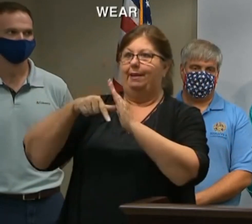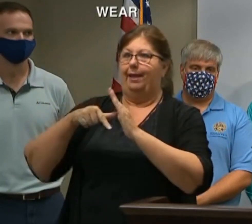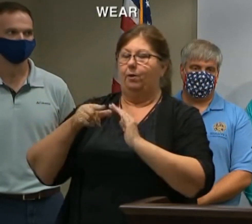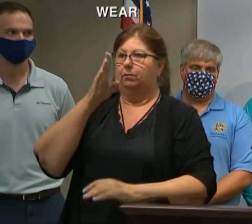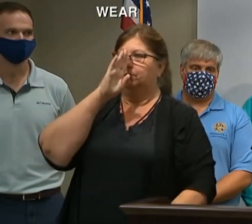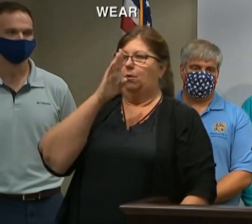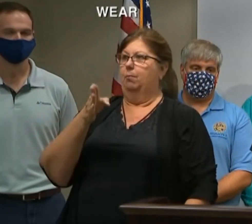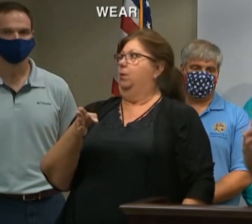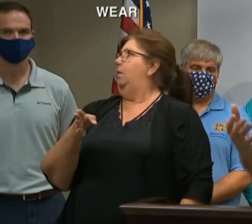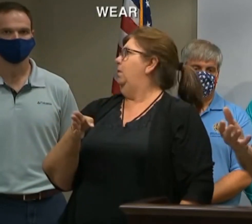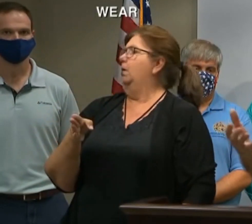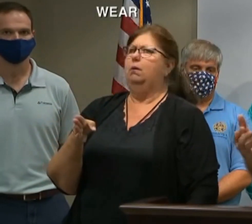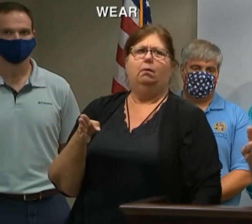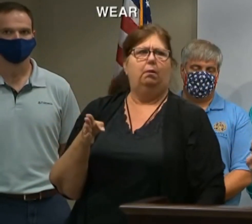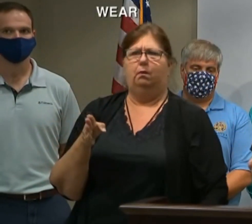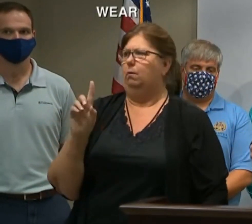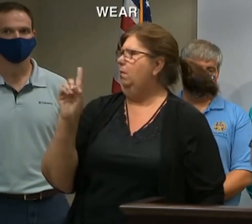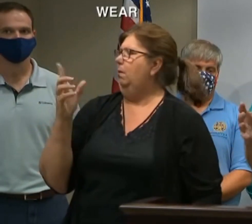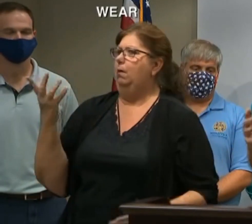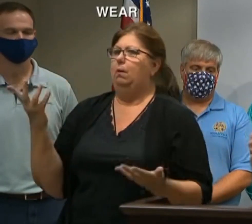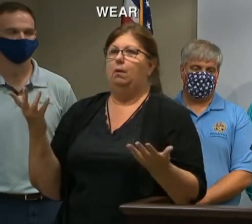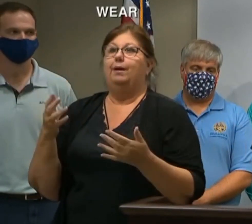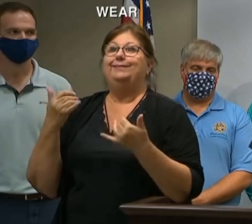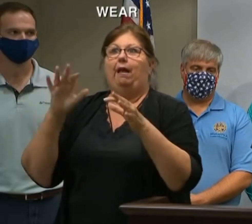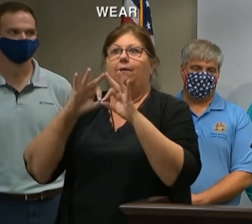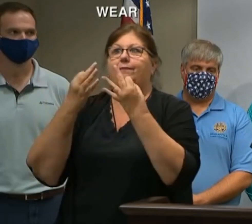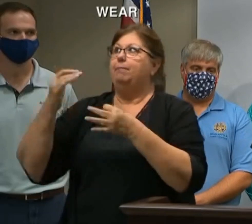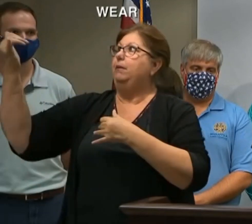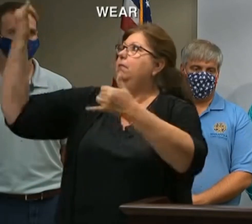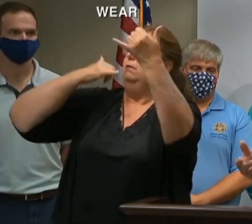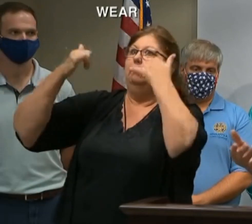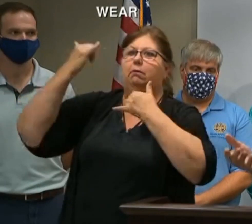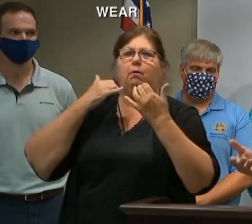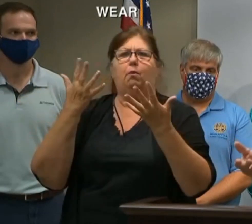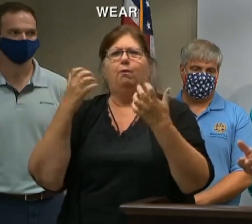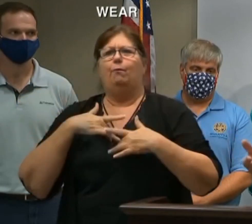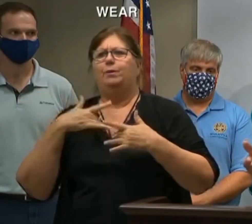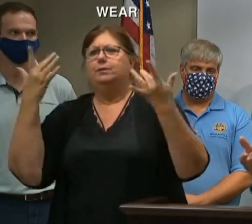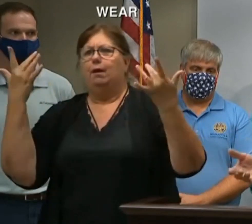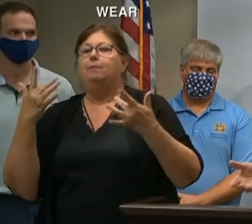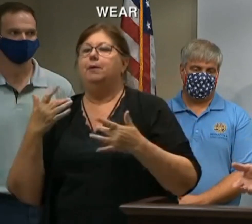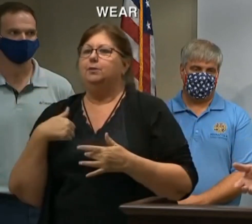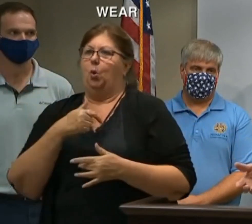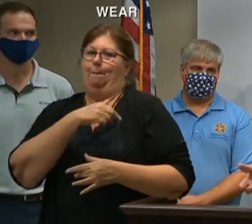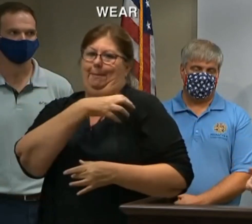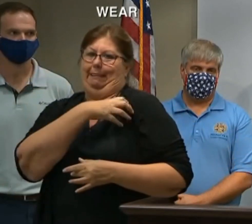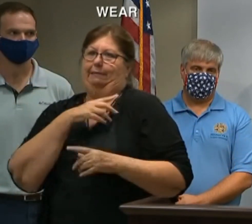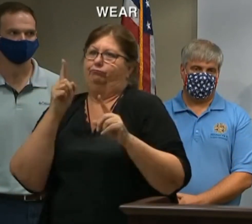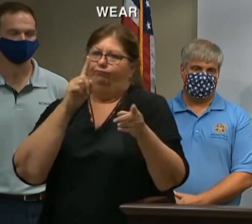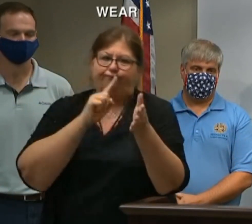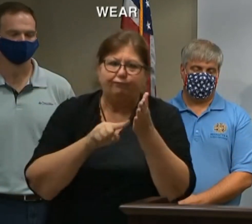them but that's working well too and again we are confirming a possible carbon monoxide death from a generator